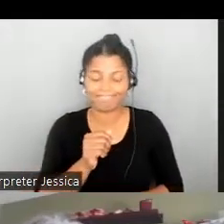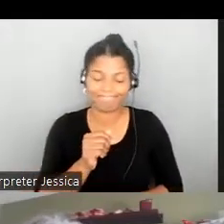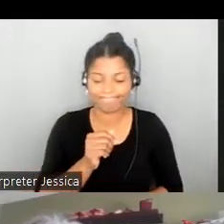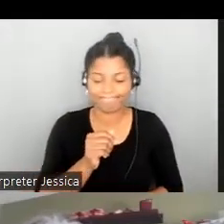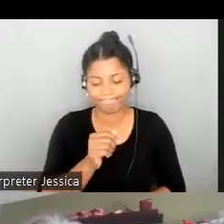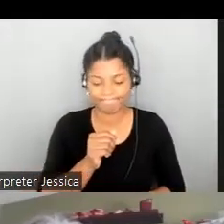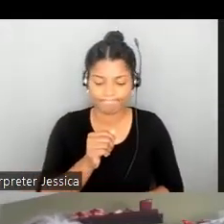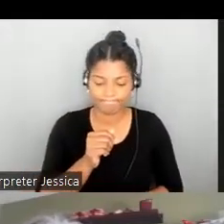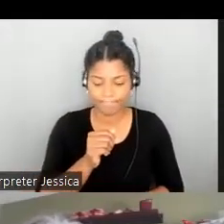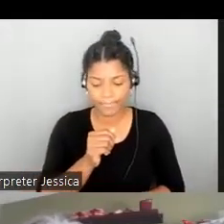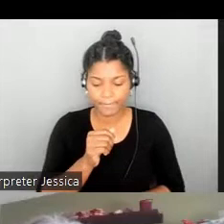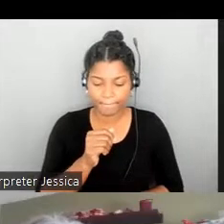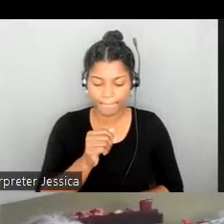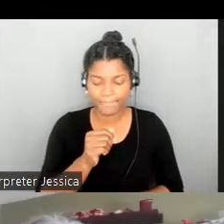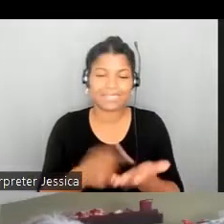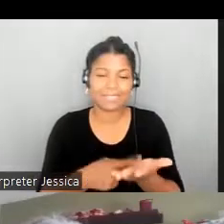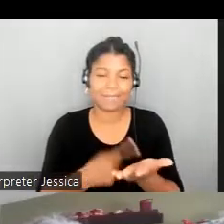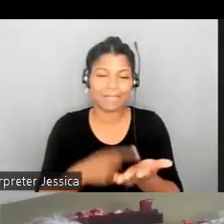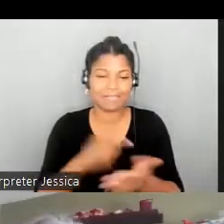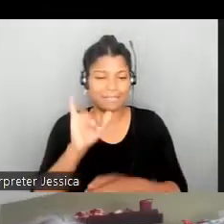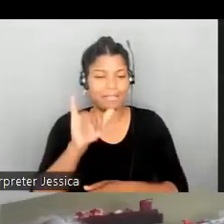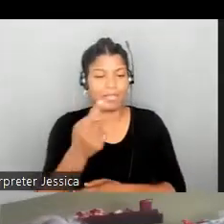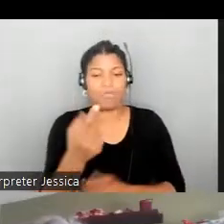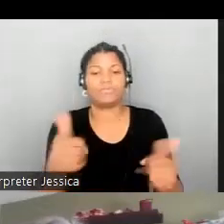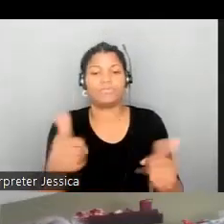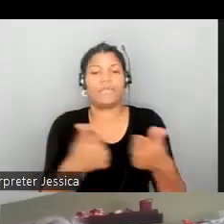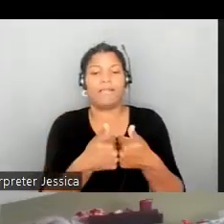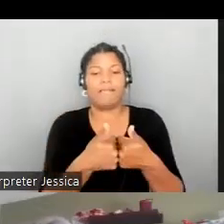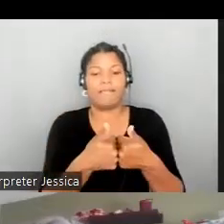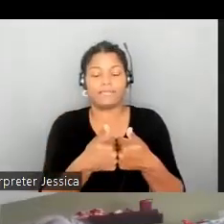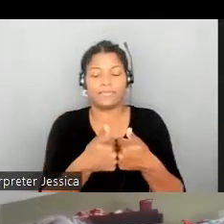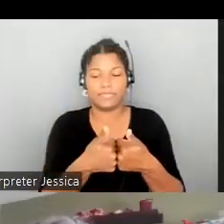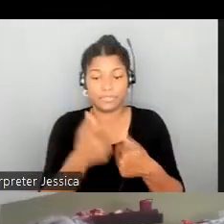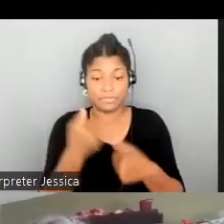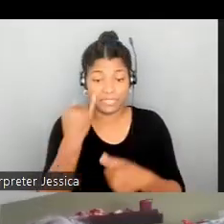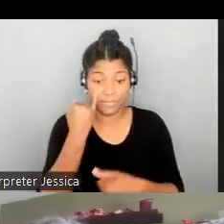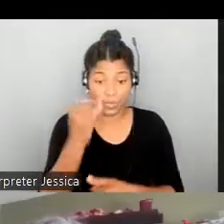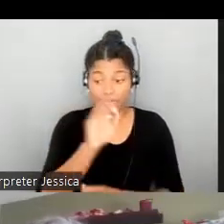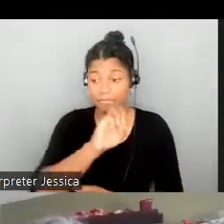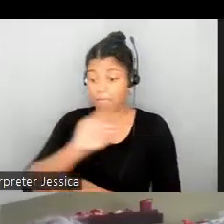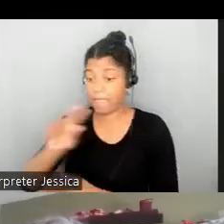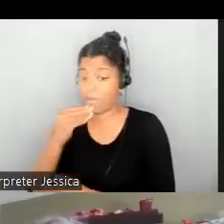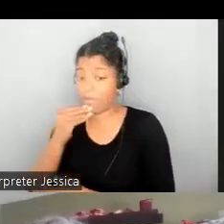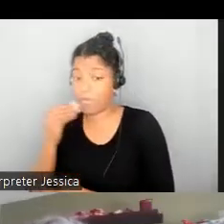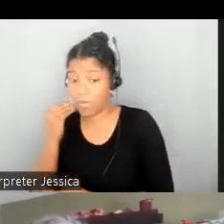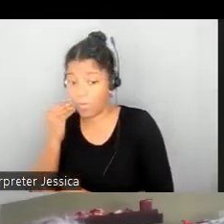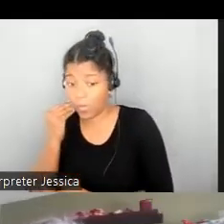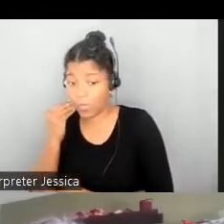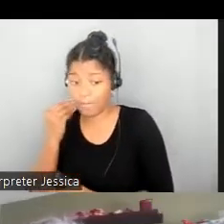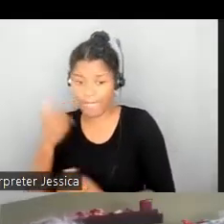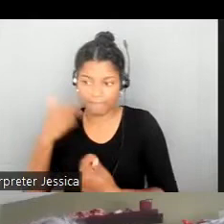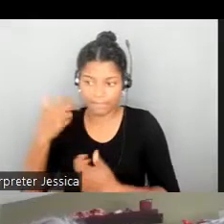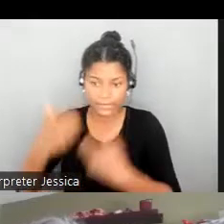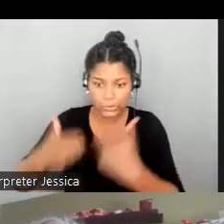return to their home, they can contact their colleagues in the Return to Community group